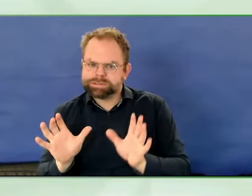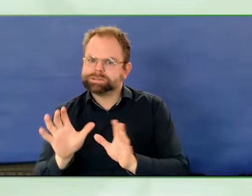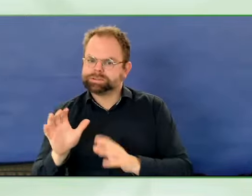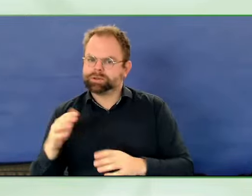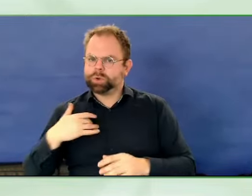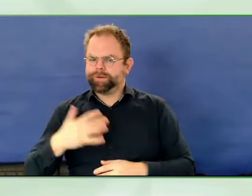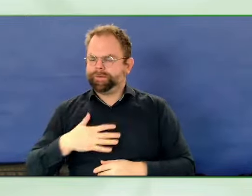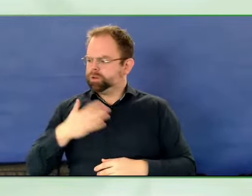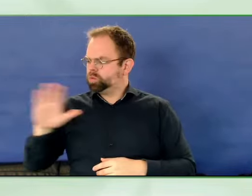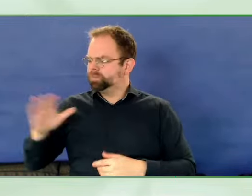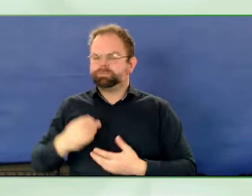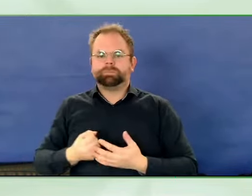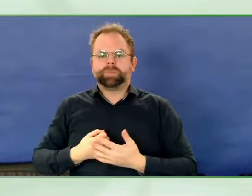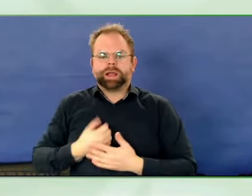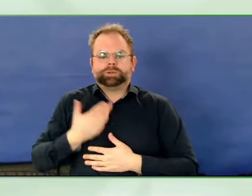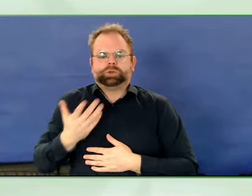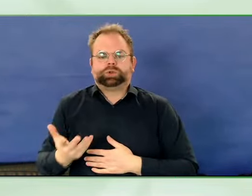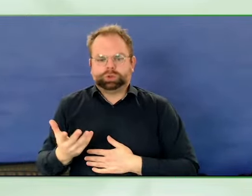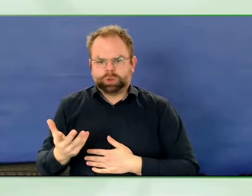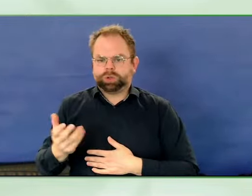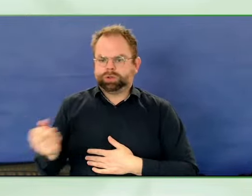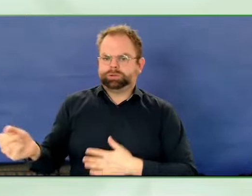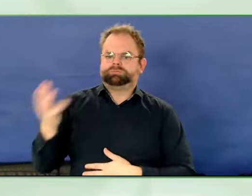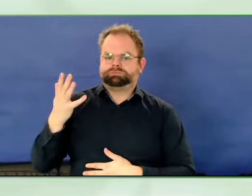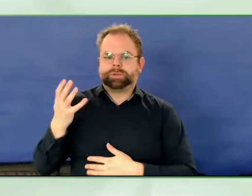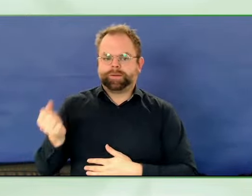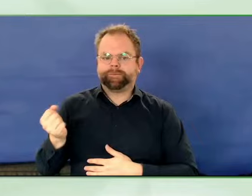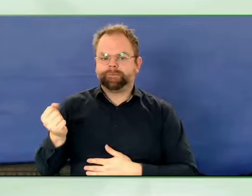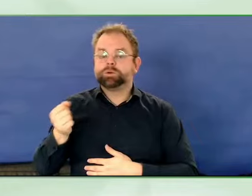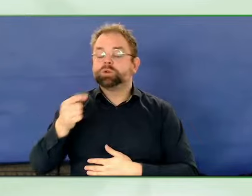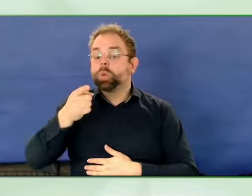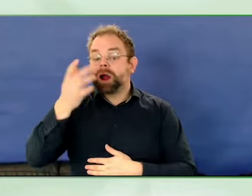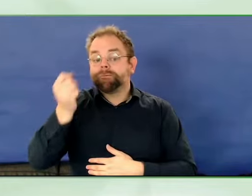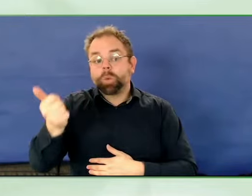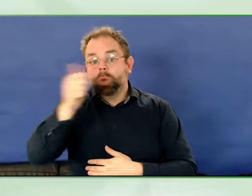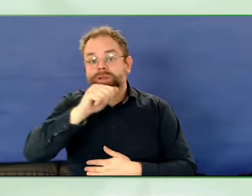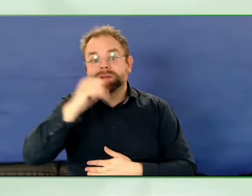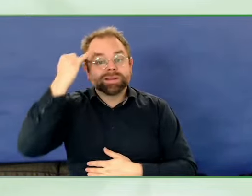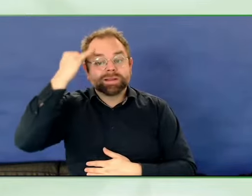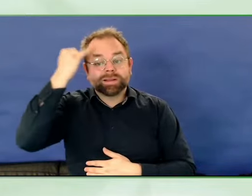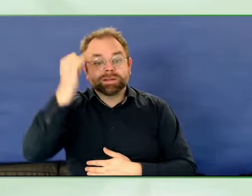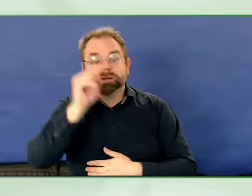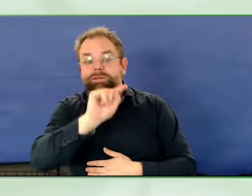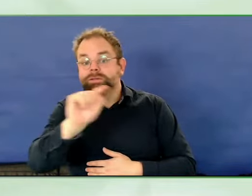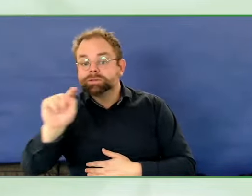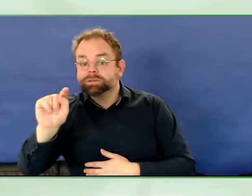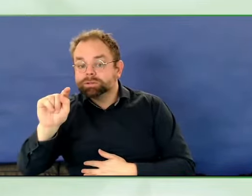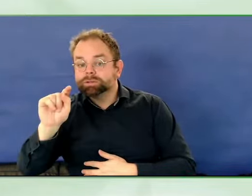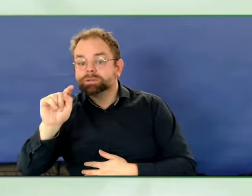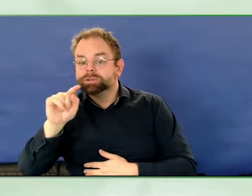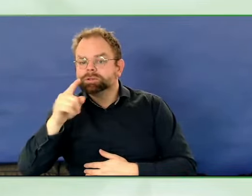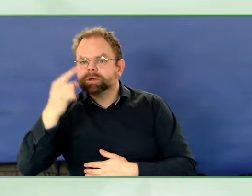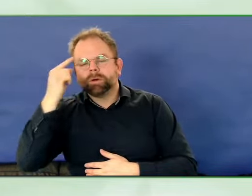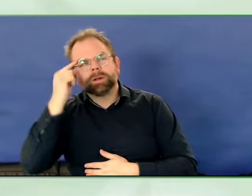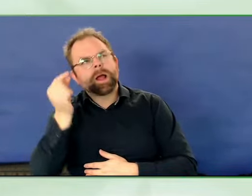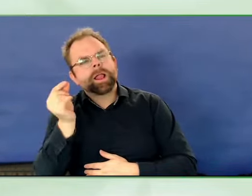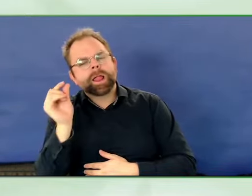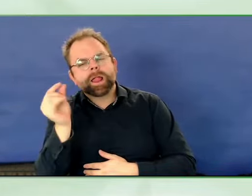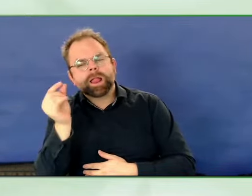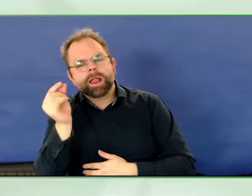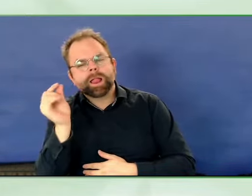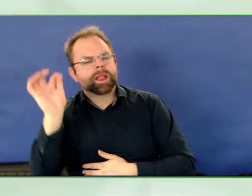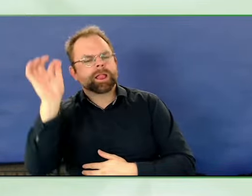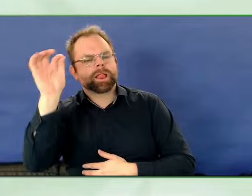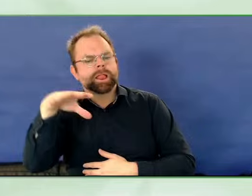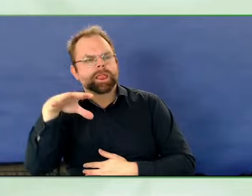Irritate the, inspire them your journey.